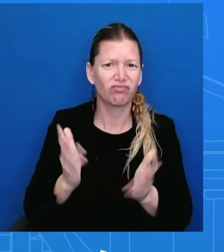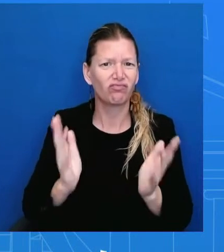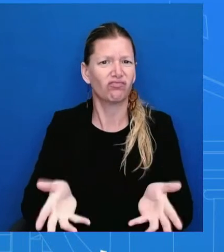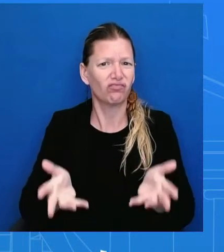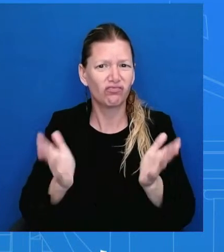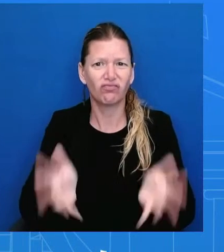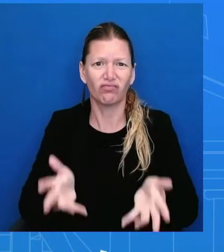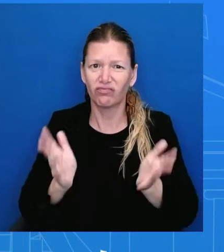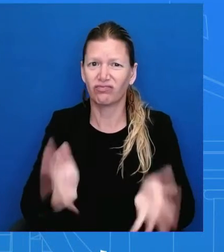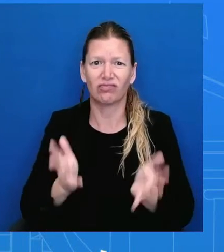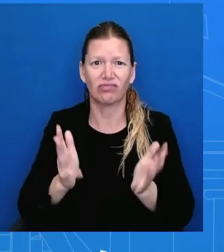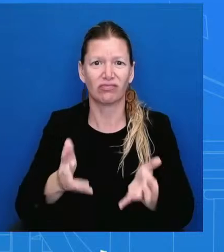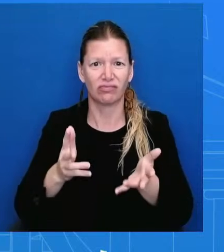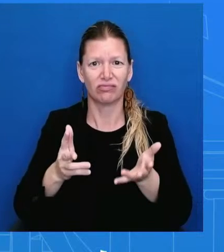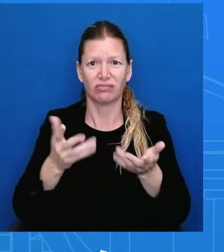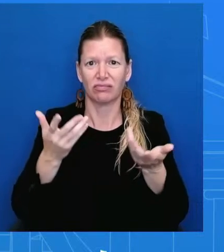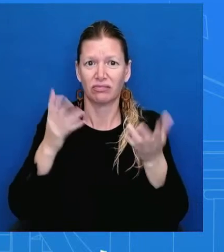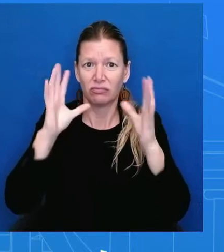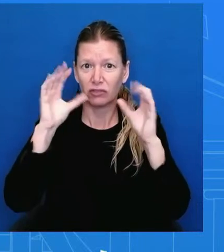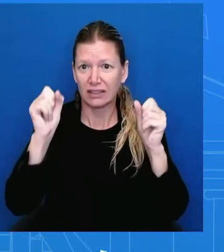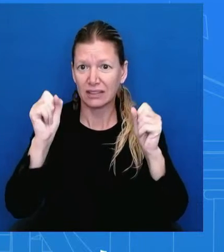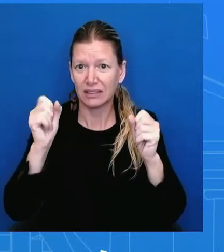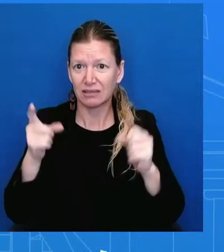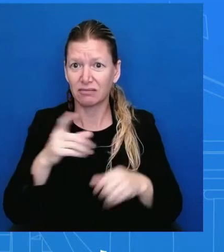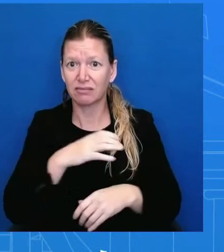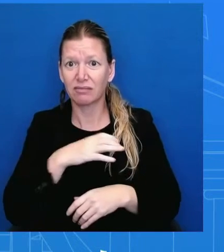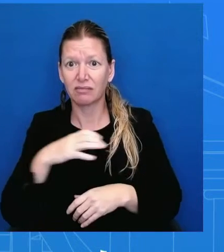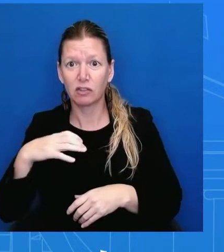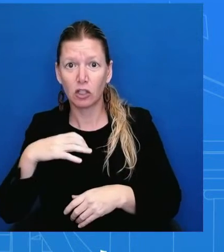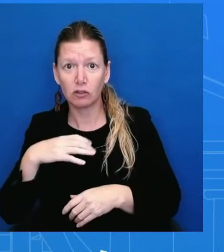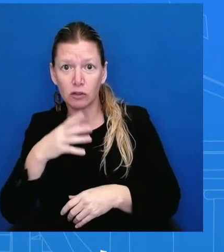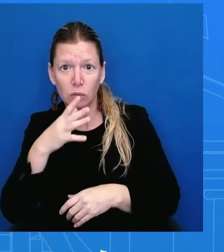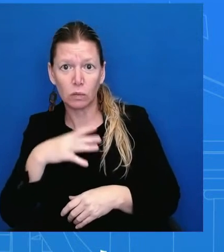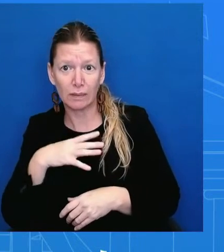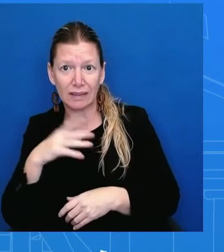as I mentioned. He saw both senators of Pe- -- of Pennsylvania, as well, yesterday,